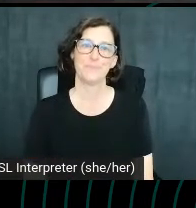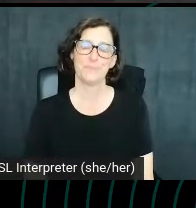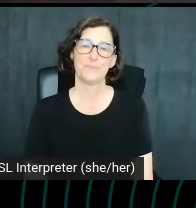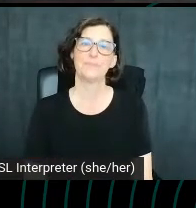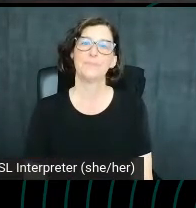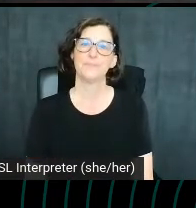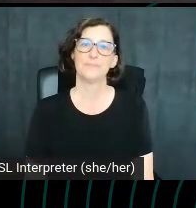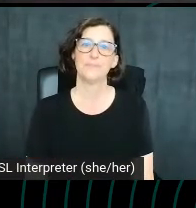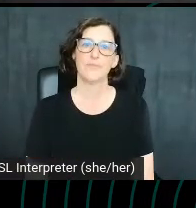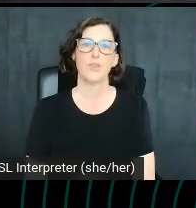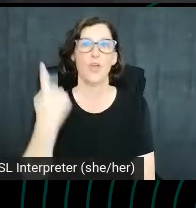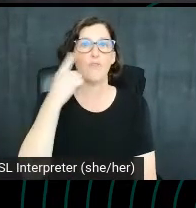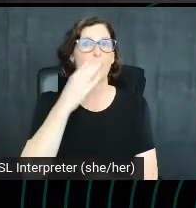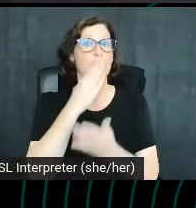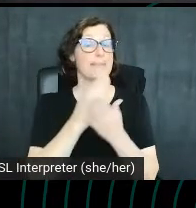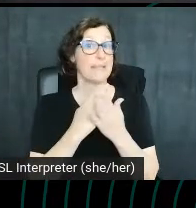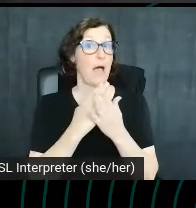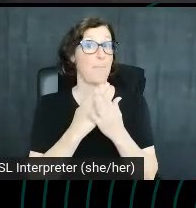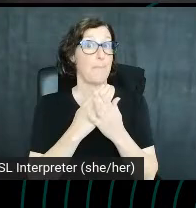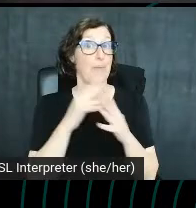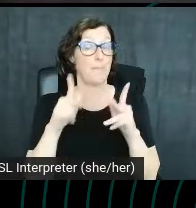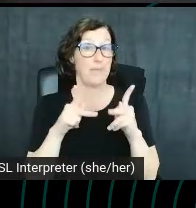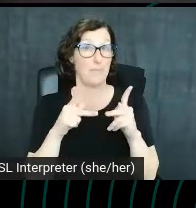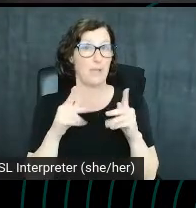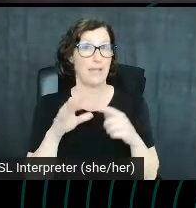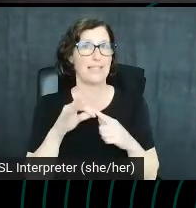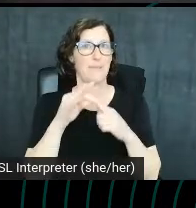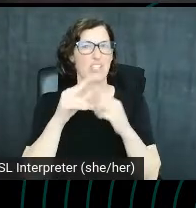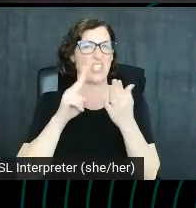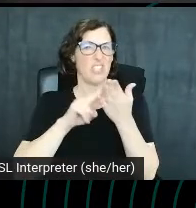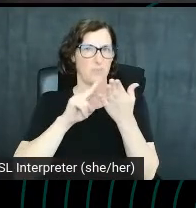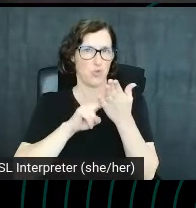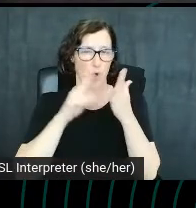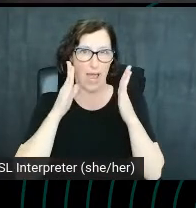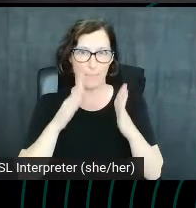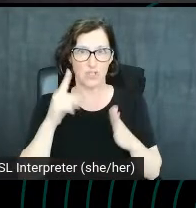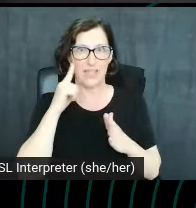For some patrons, especially subscribers, when they think of your organization, they think of your staff.